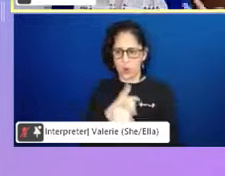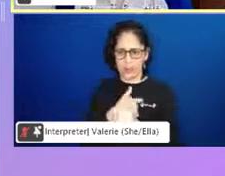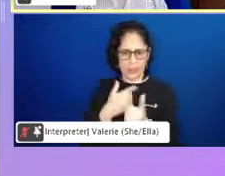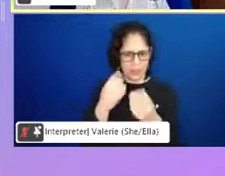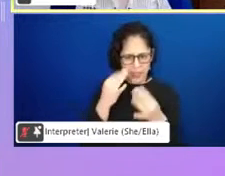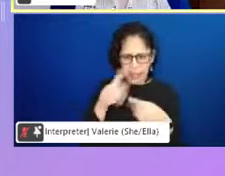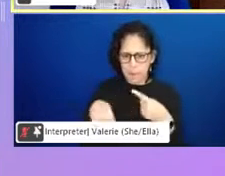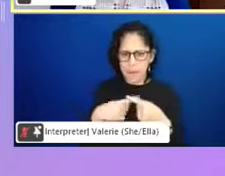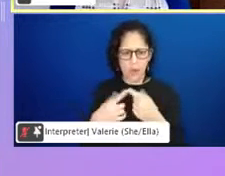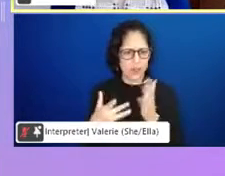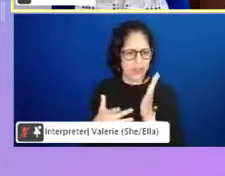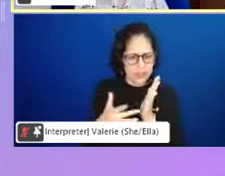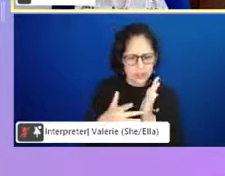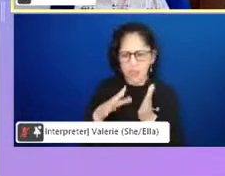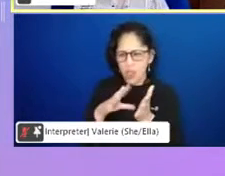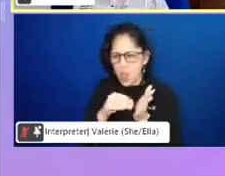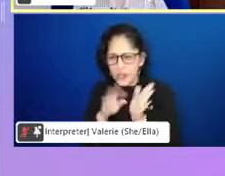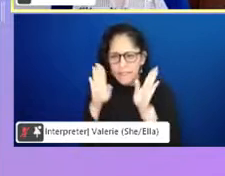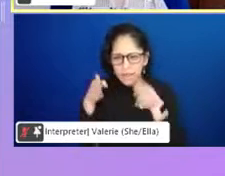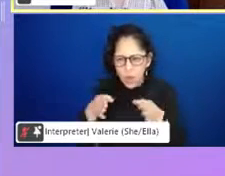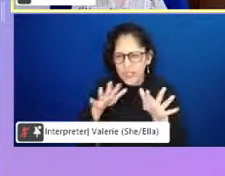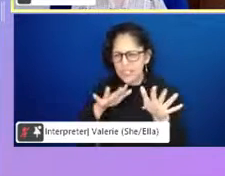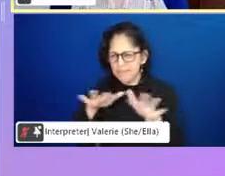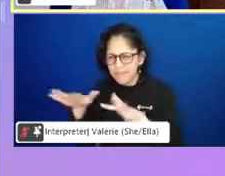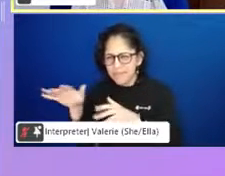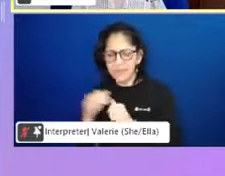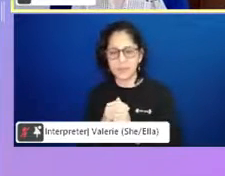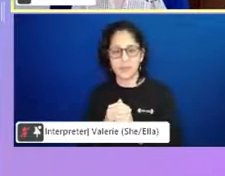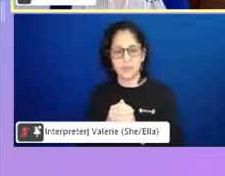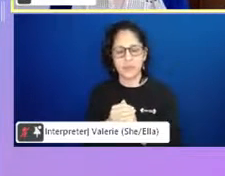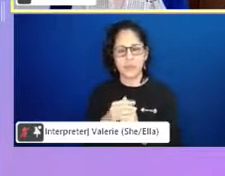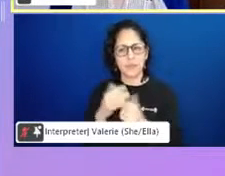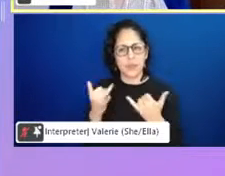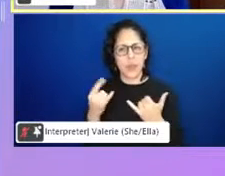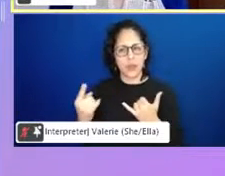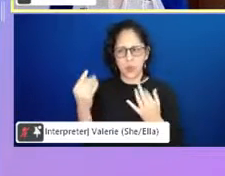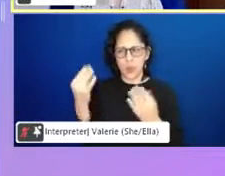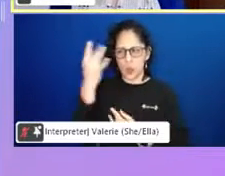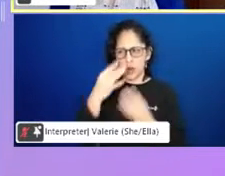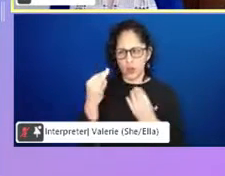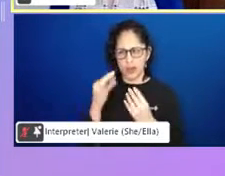but you might be wondering how can we understand these cognitive demands in our experience